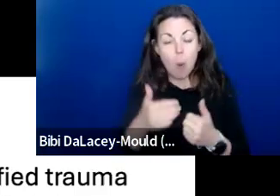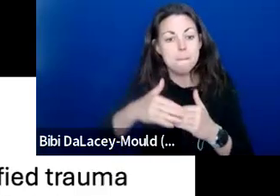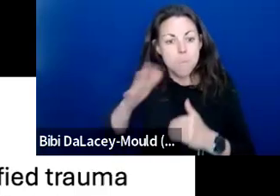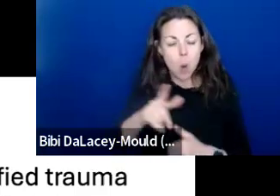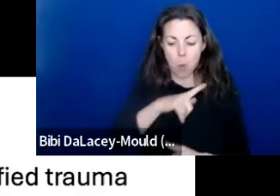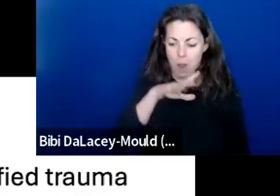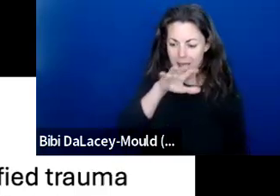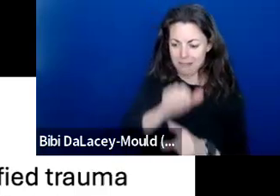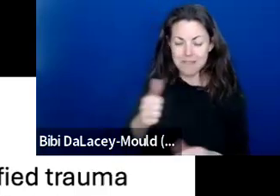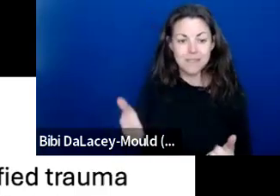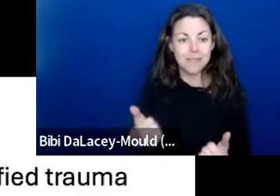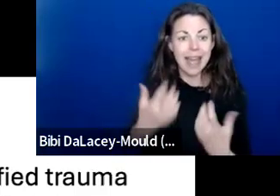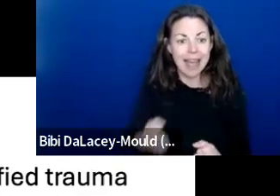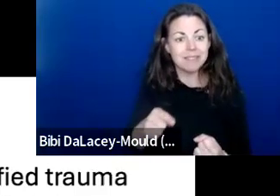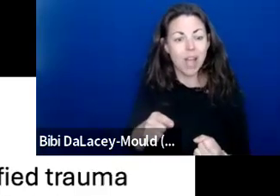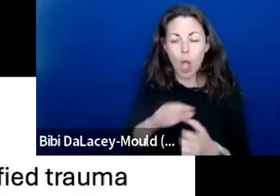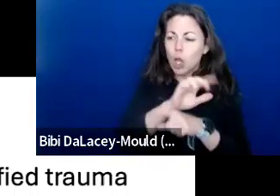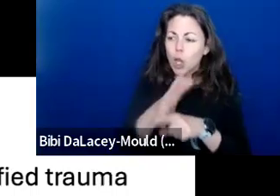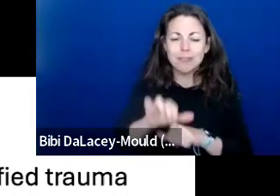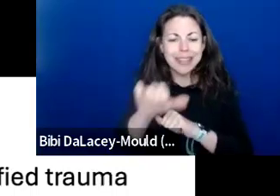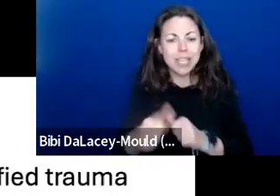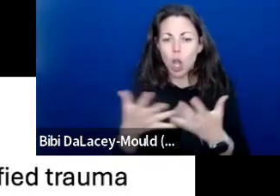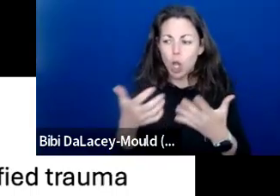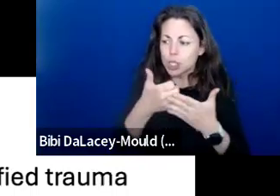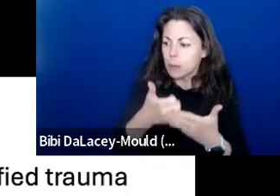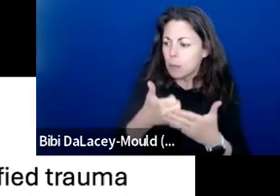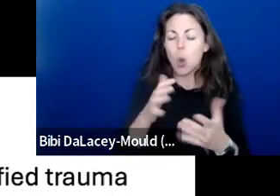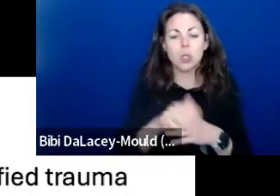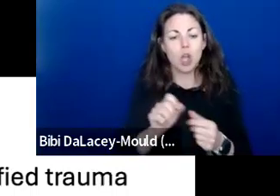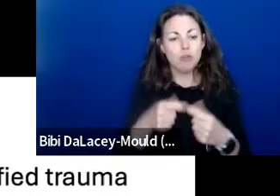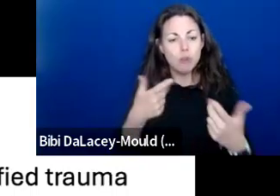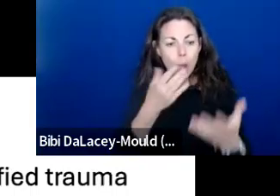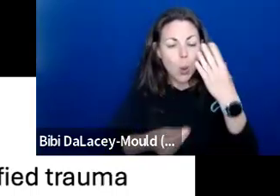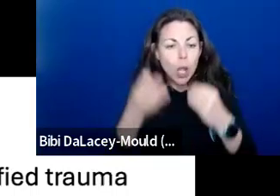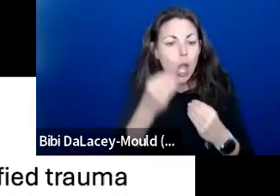with COVID. So we had remote learning, which was much more accessible. I was able to finish my degree